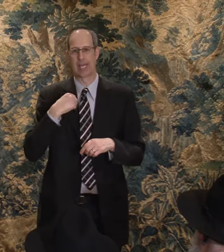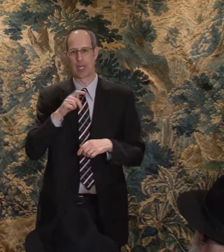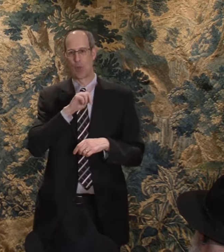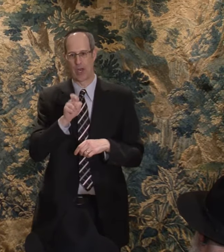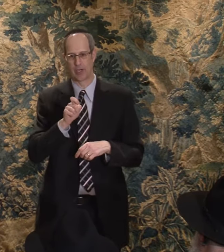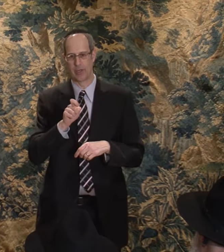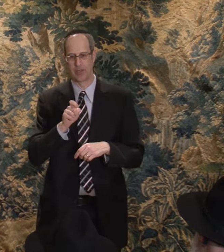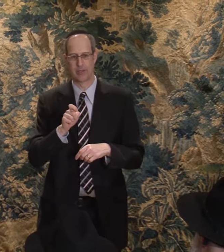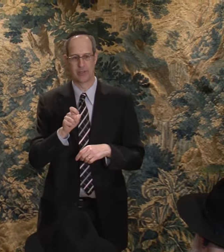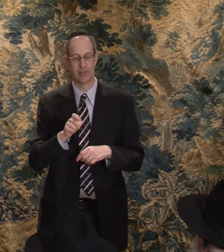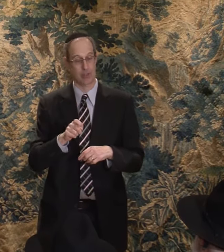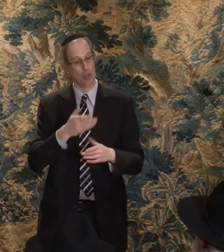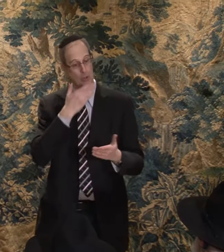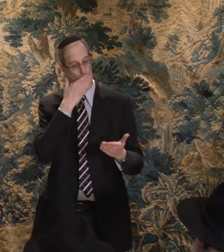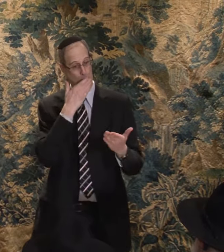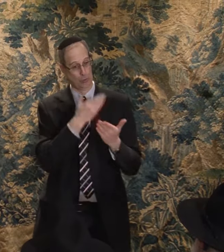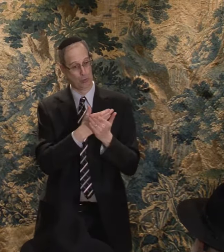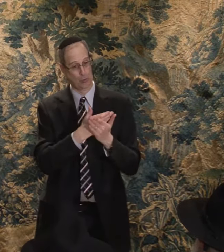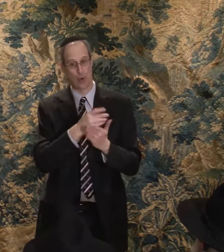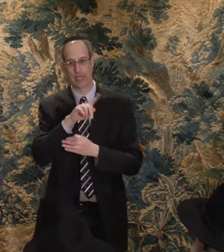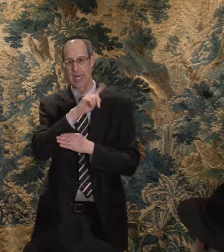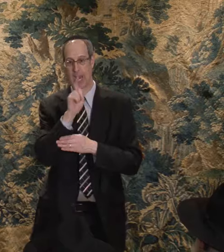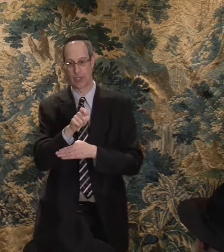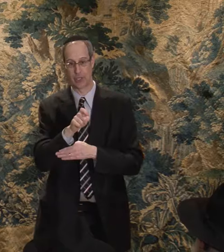great caution and i love the concept because the terrace is even better than